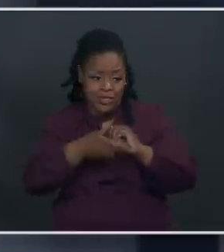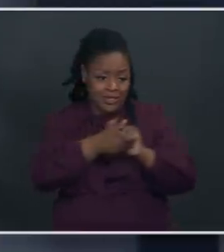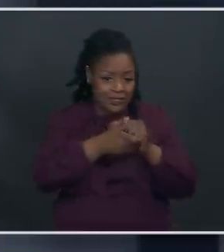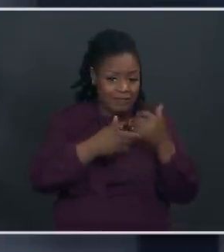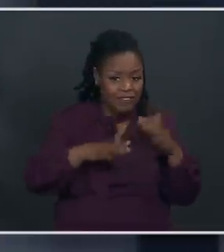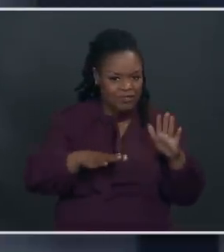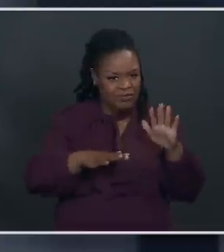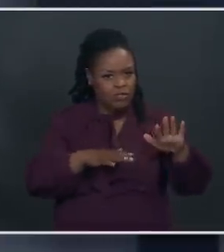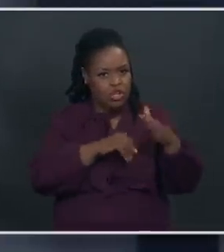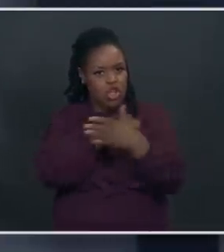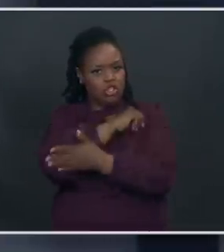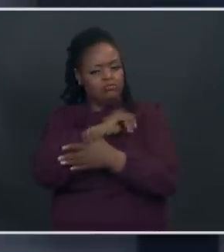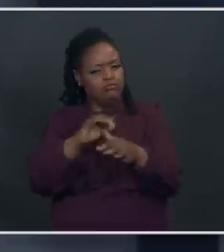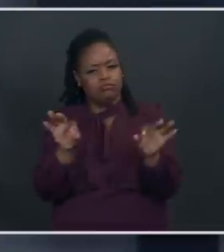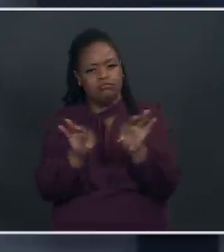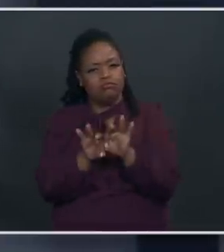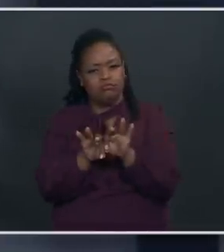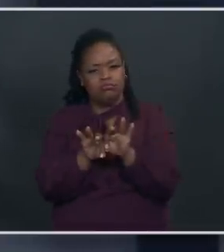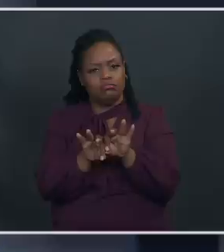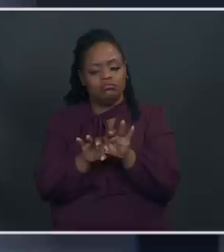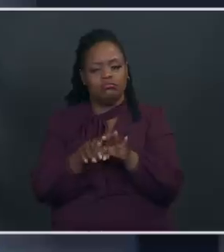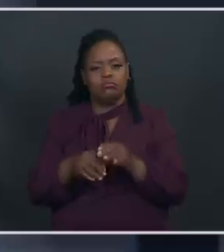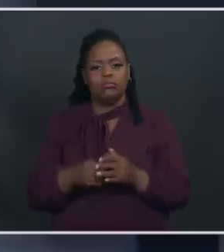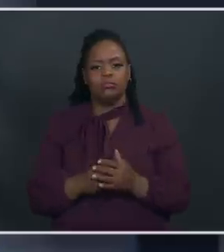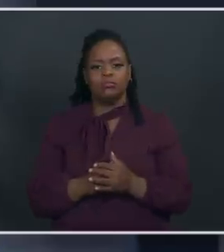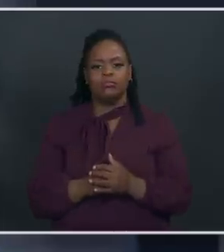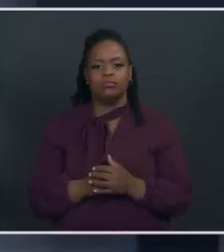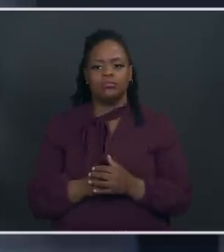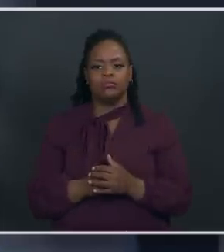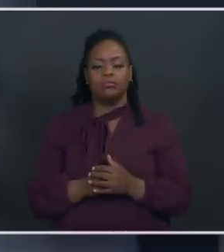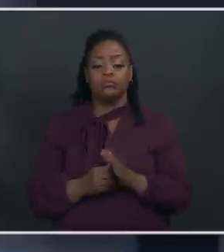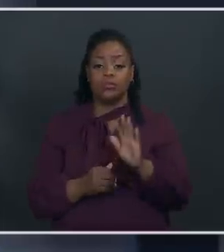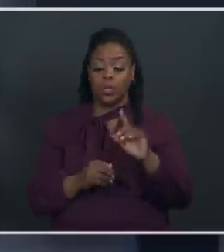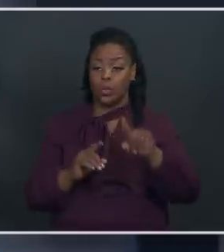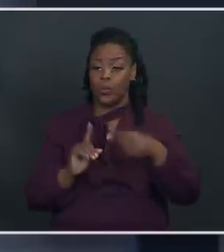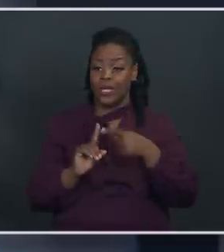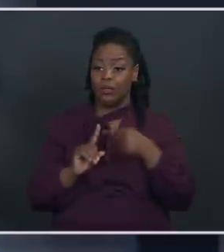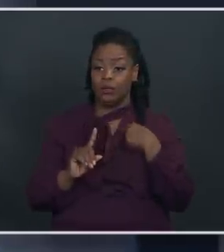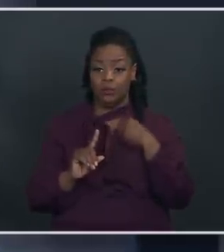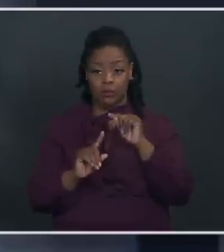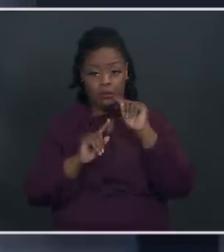and meet this moment when we go to Glasgow for the follow-on agreement to Paris.